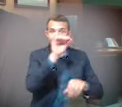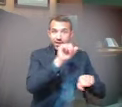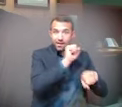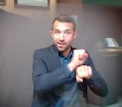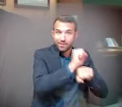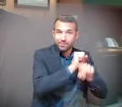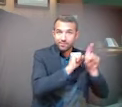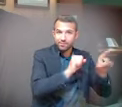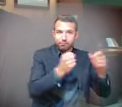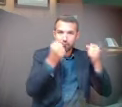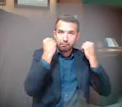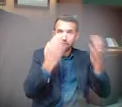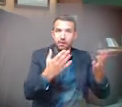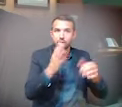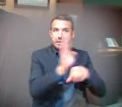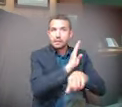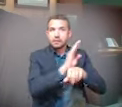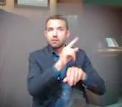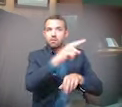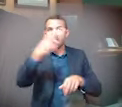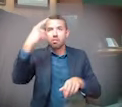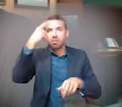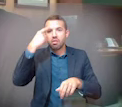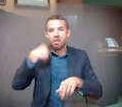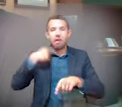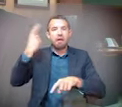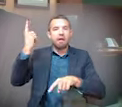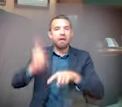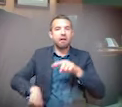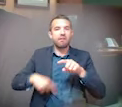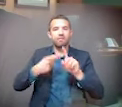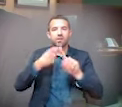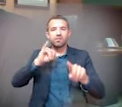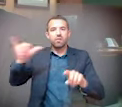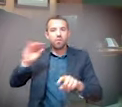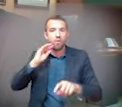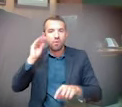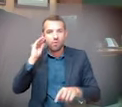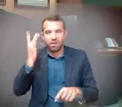who thought that their jobs could not be done virtually are finding out that they can, and in doing that,